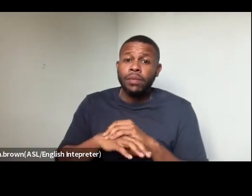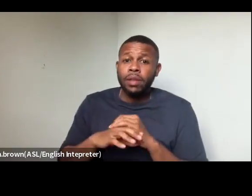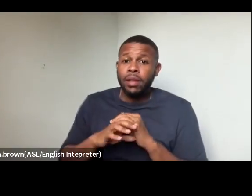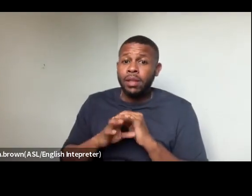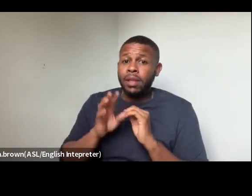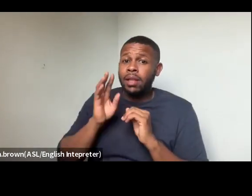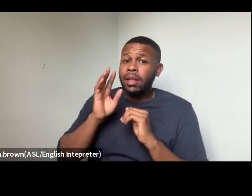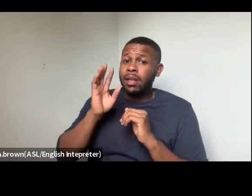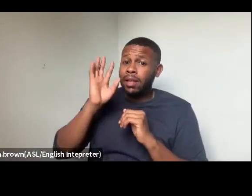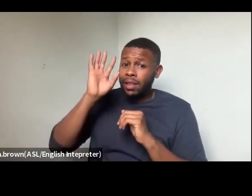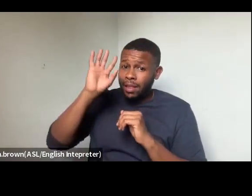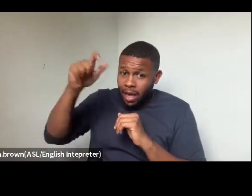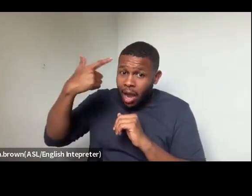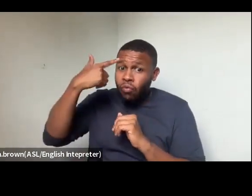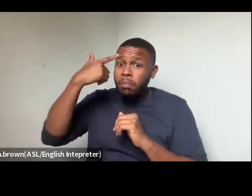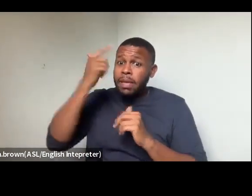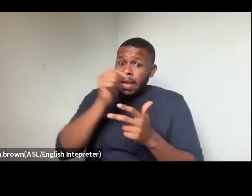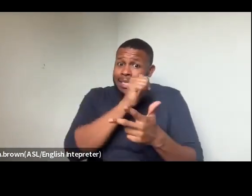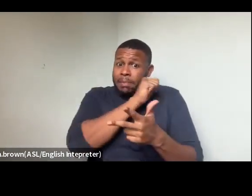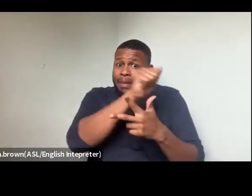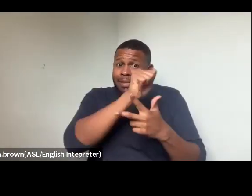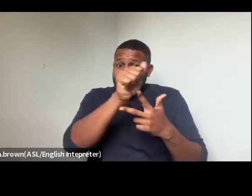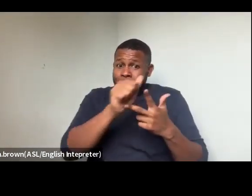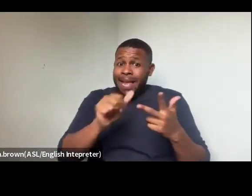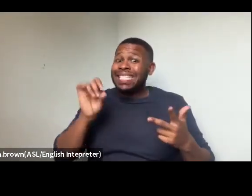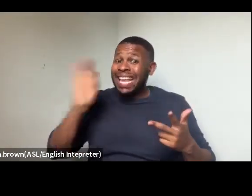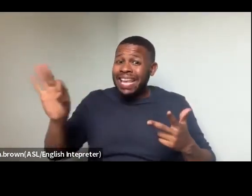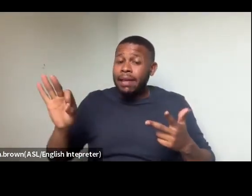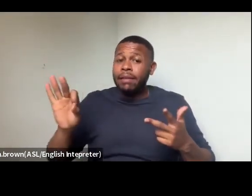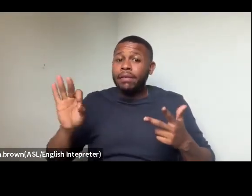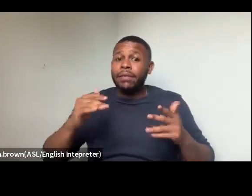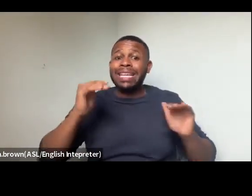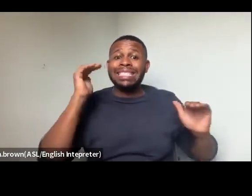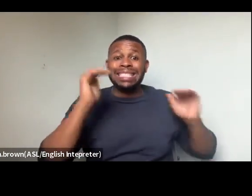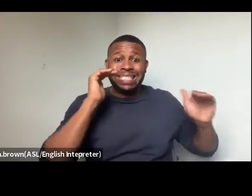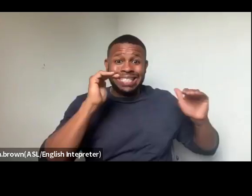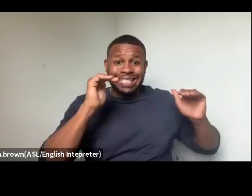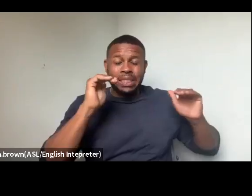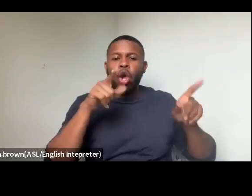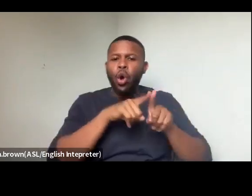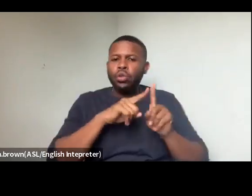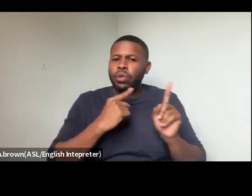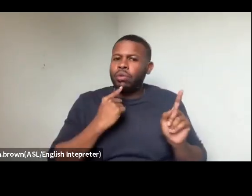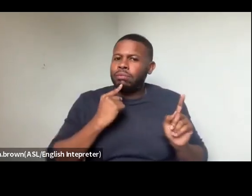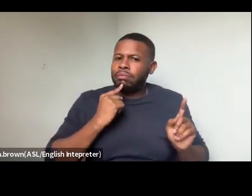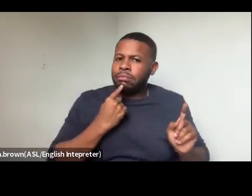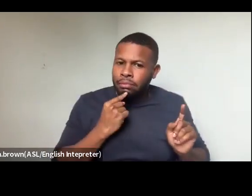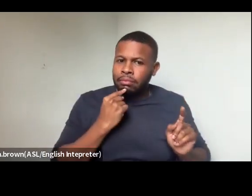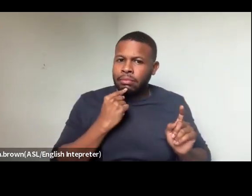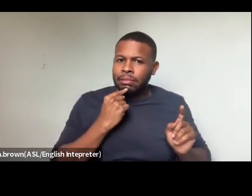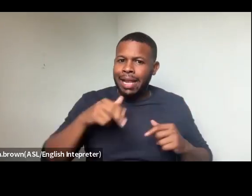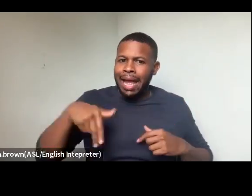and you are relocated, you can use your home license in the state to which you are relocated.